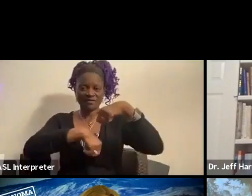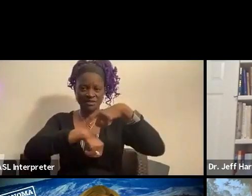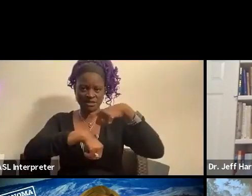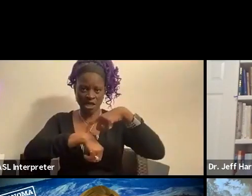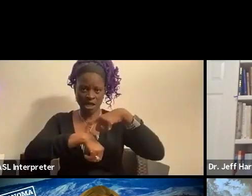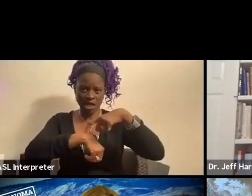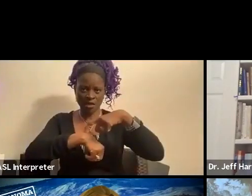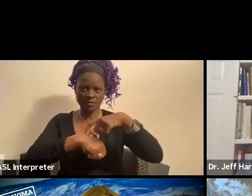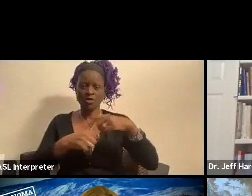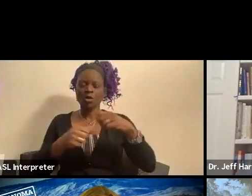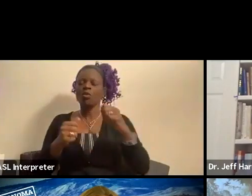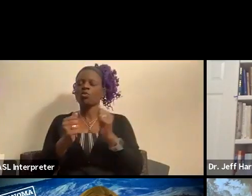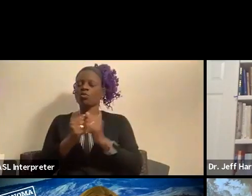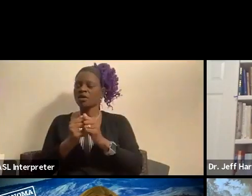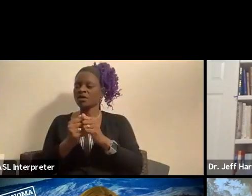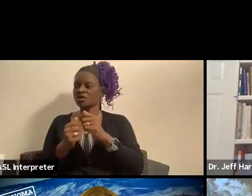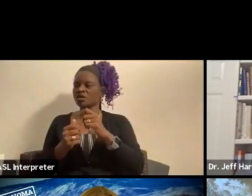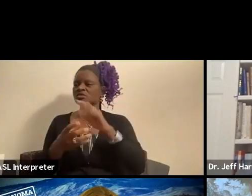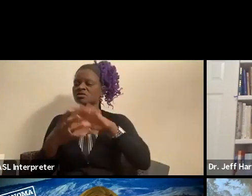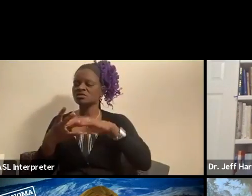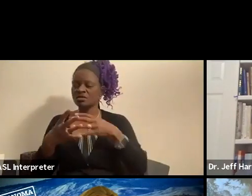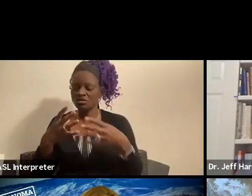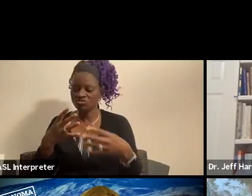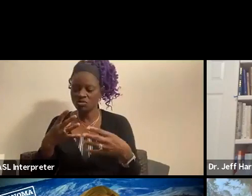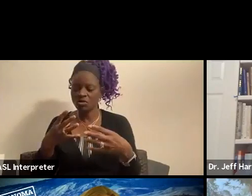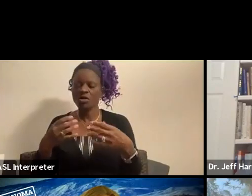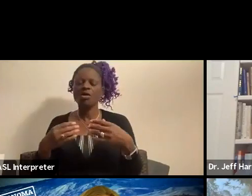There's a recommendation in the California Department of Public Health document.